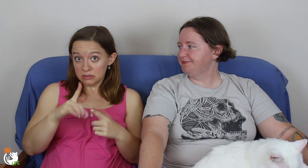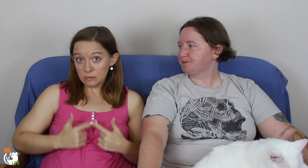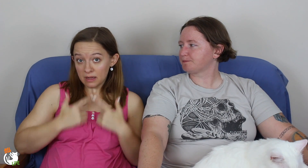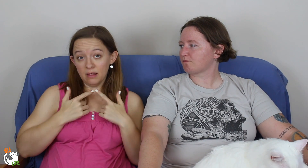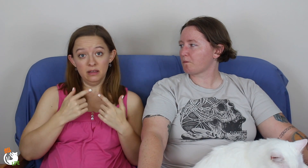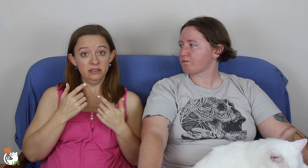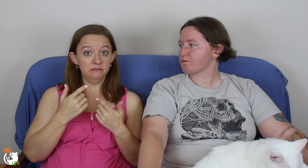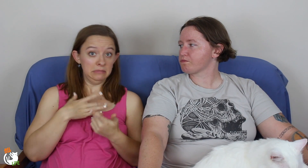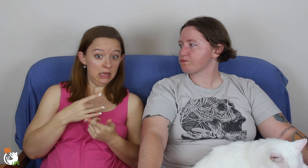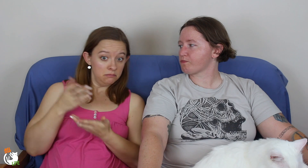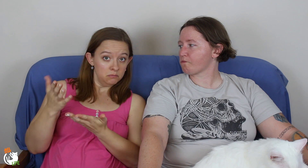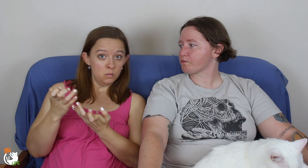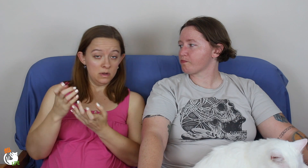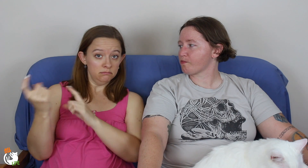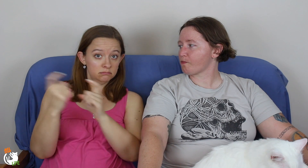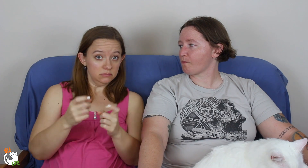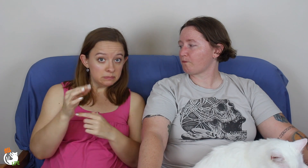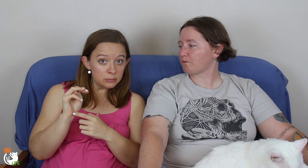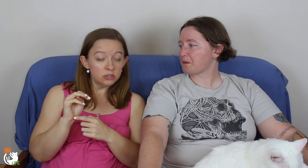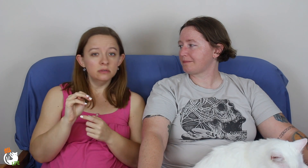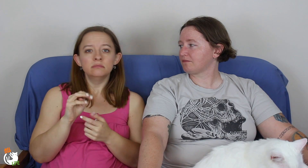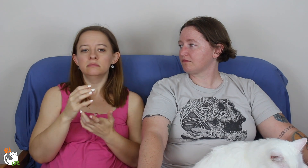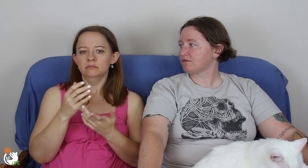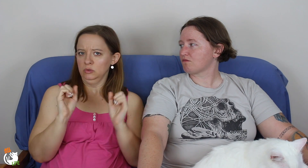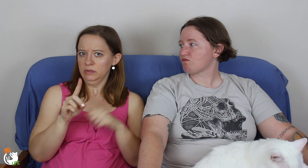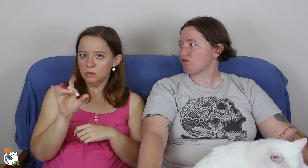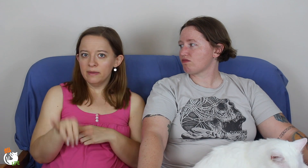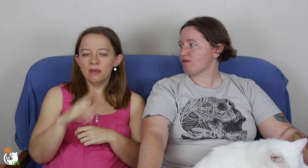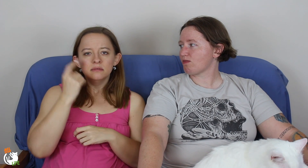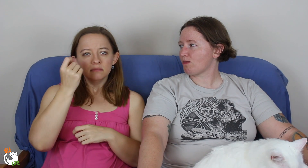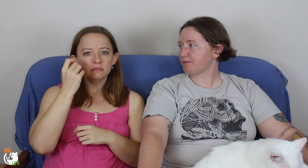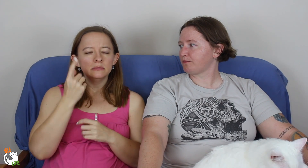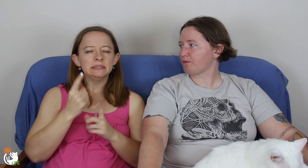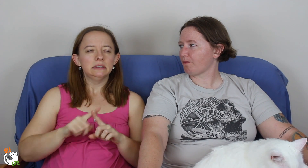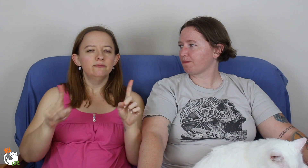If you have a person in your life that you like and you want to have them donate the sperm, you can do that.